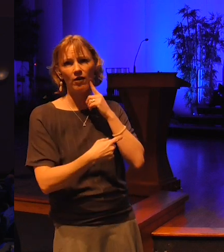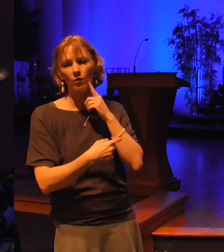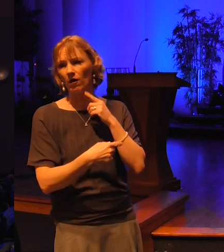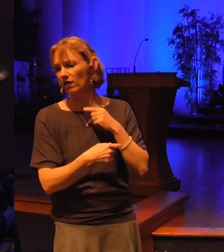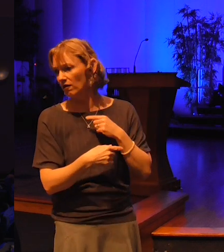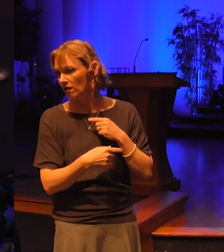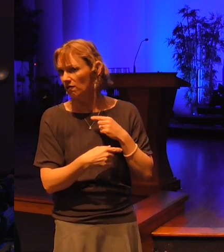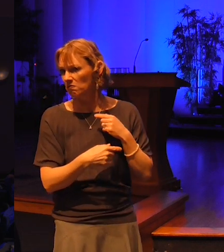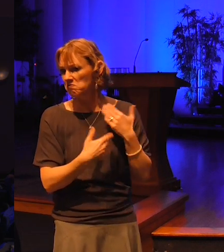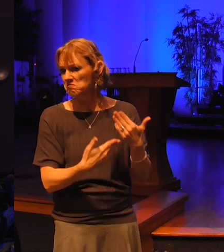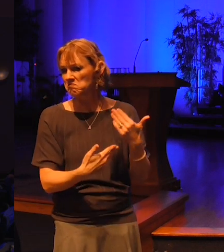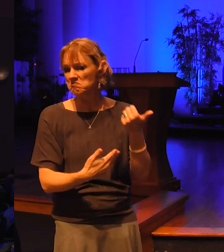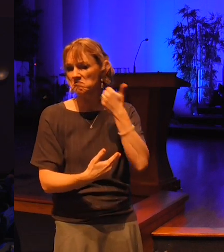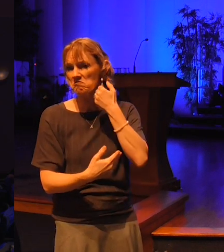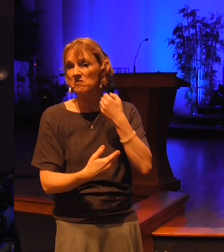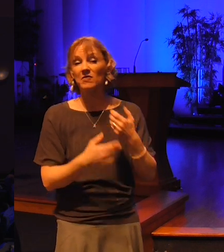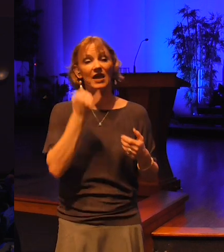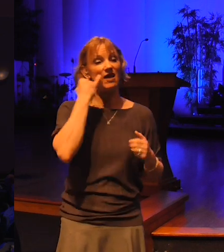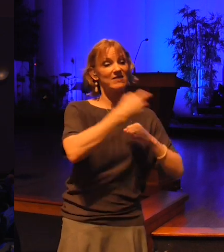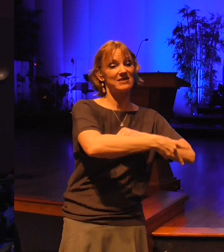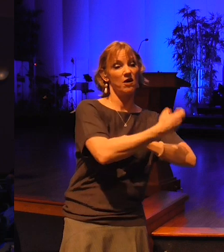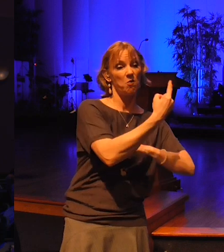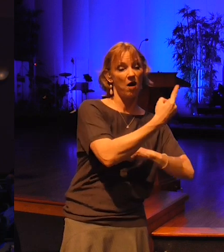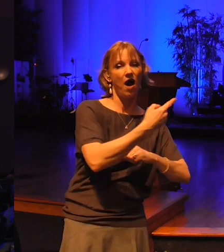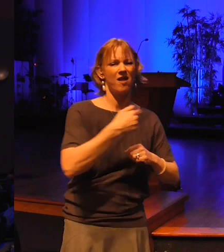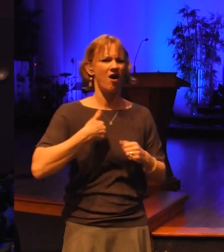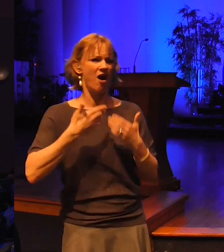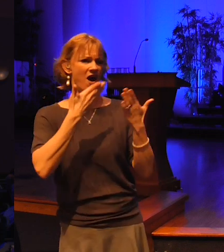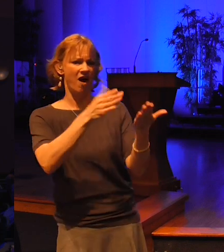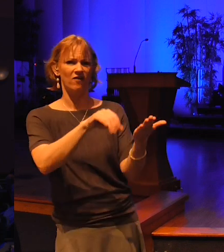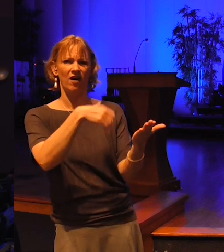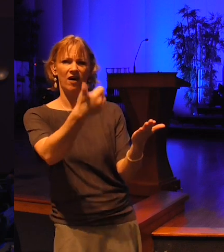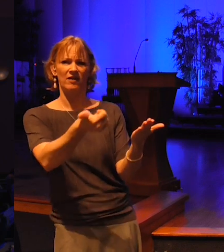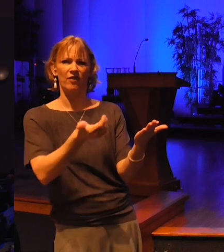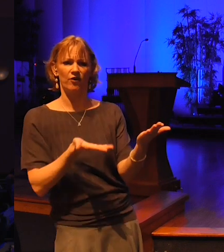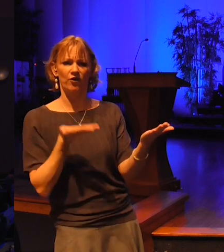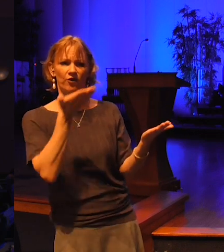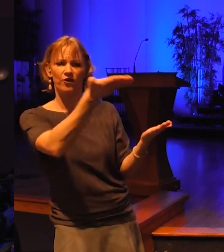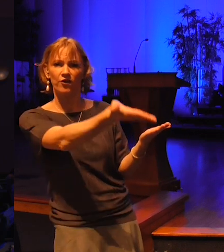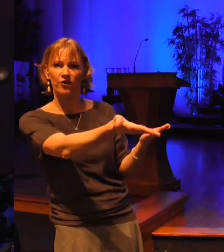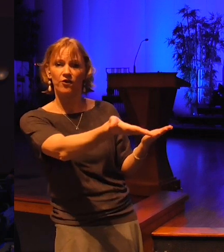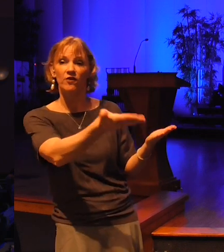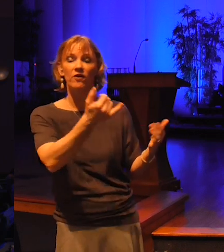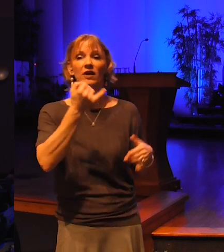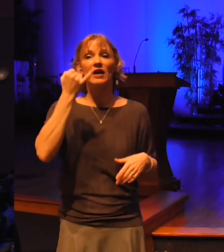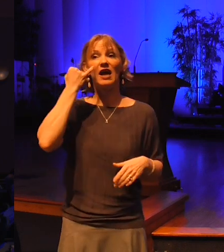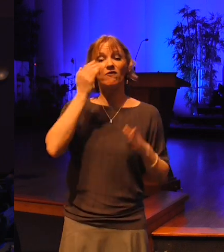steals one thing from you offer them something else if a person arrests you and makes you go a